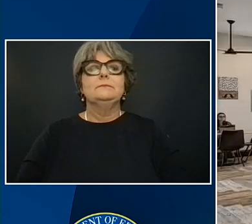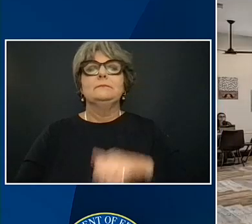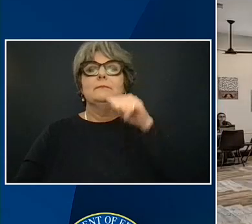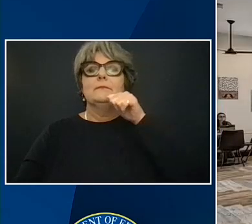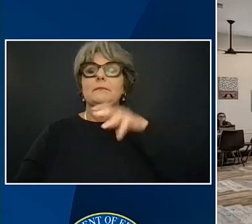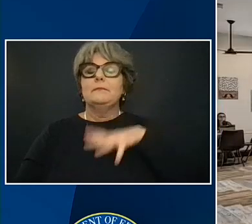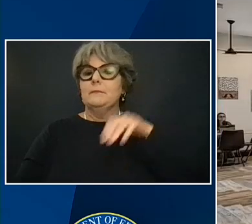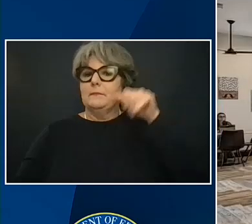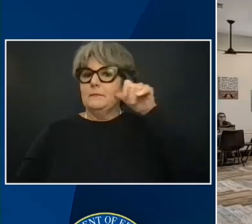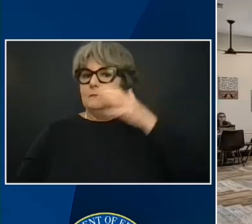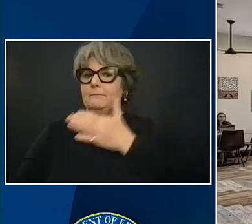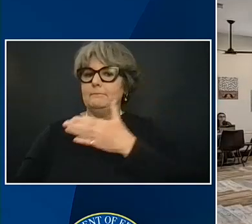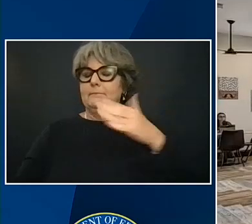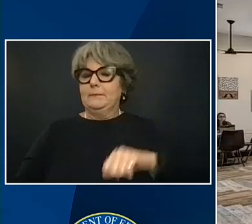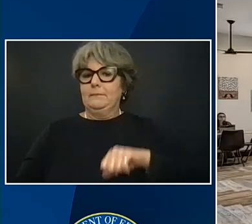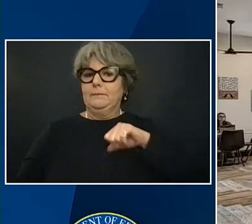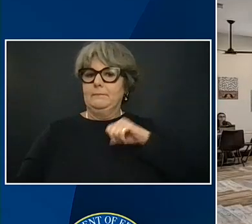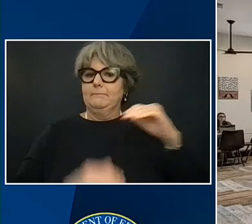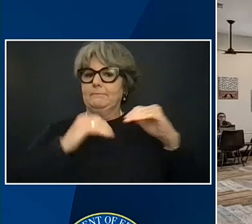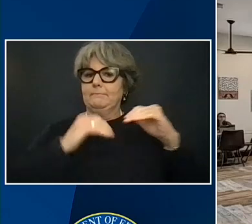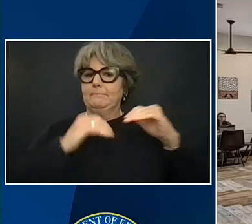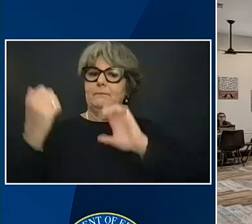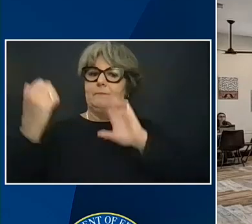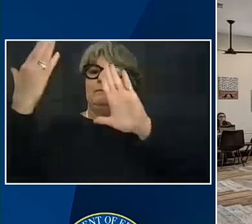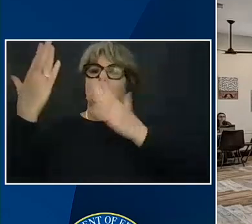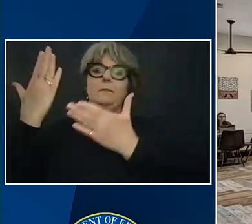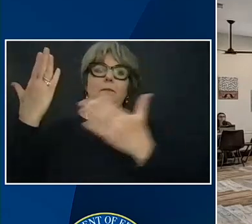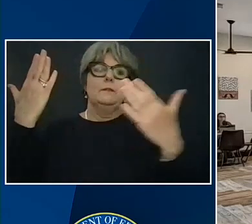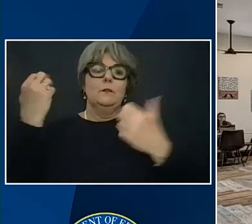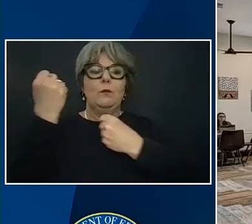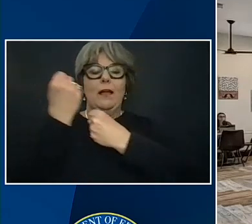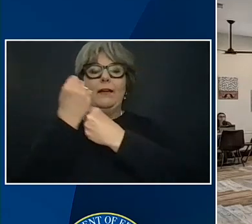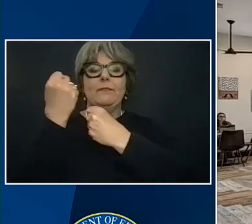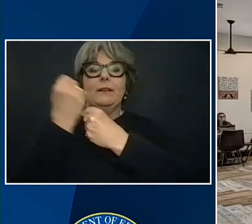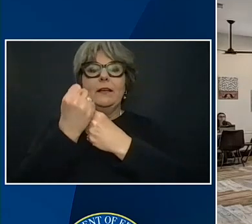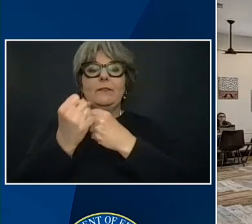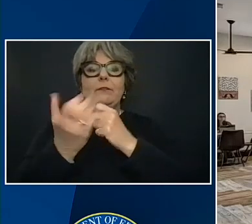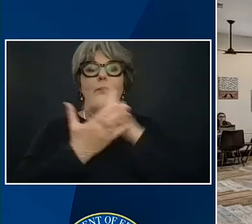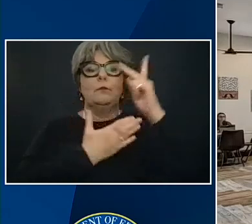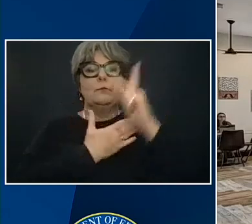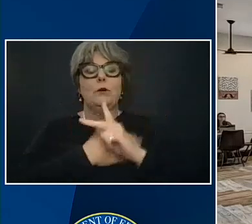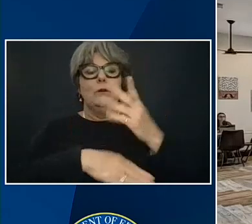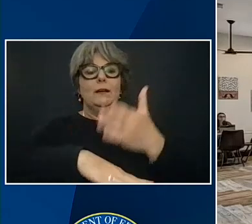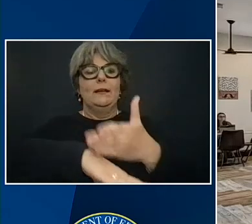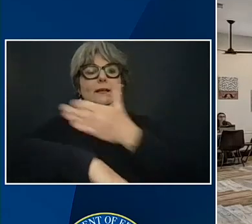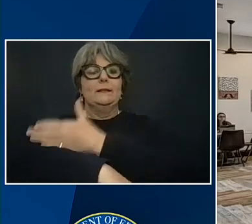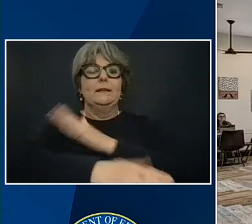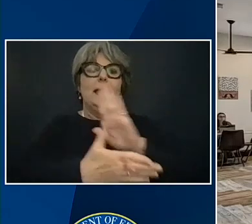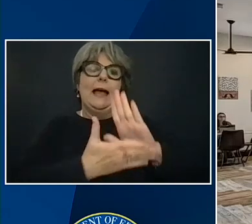and students, today, I stand before you to advocate for an initiative that enhances academic access and champions the